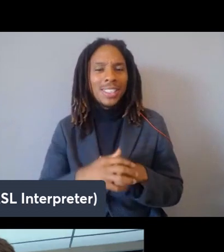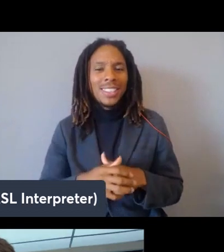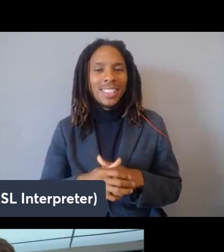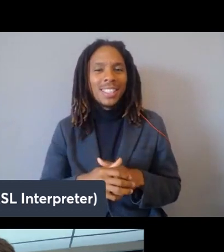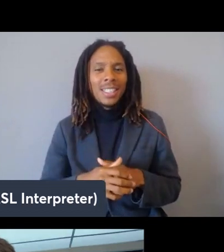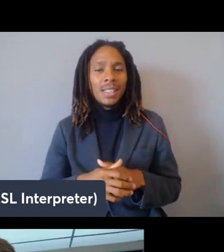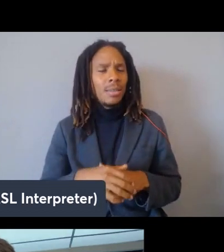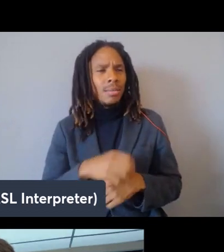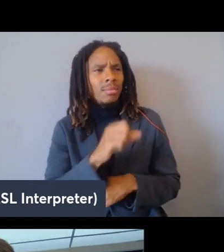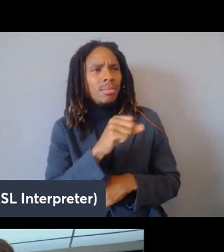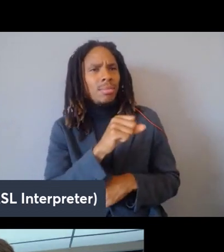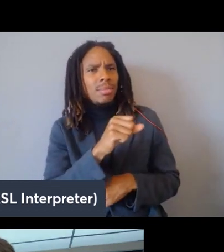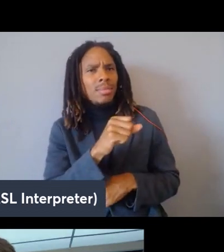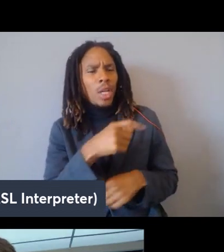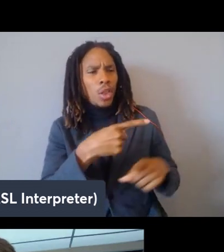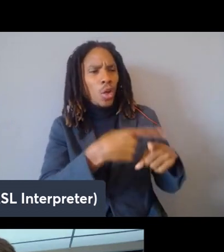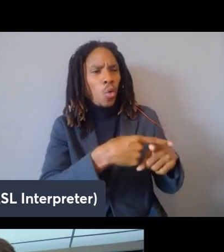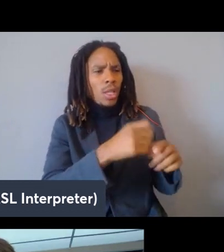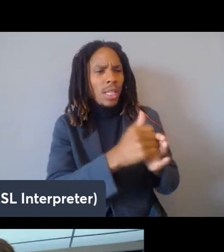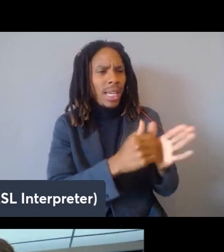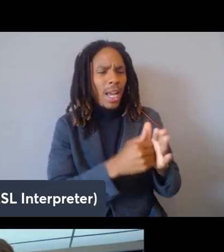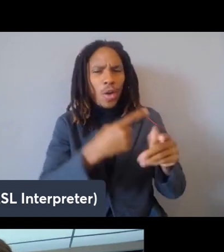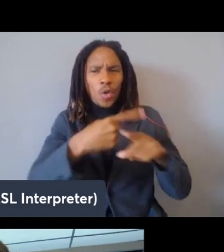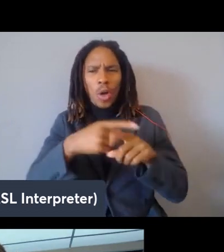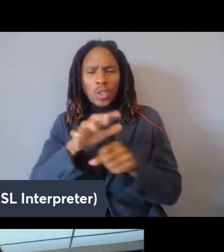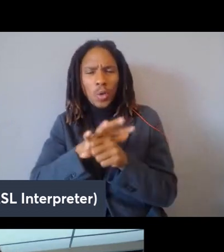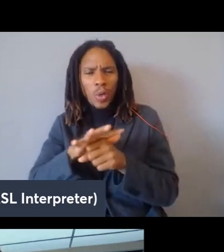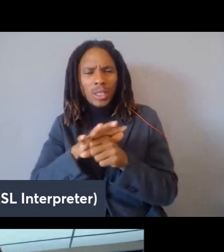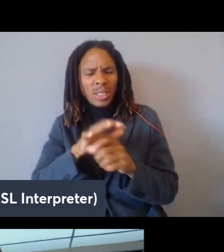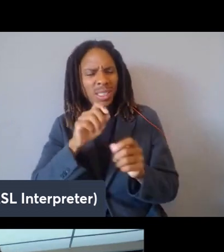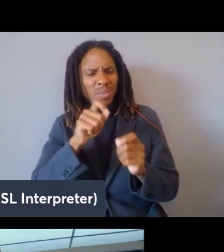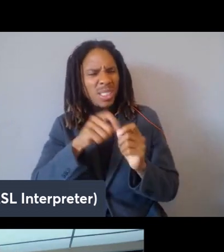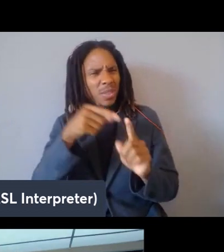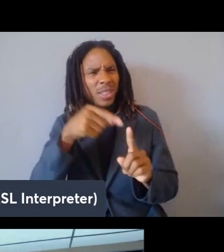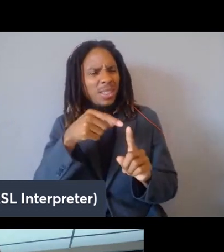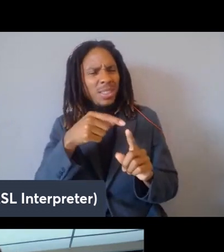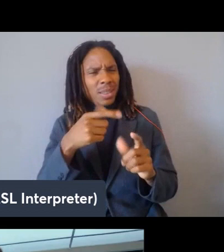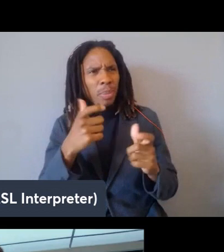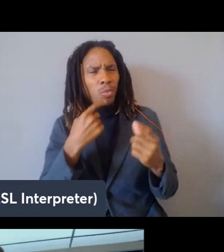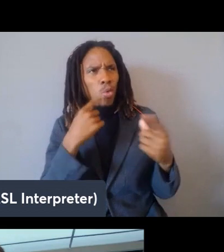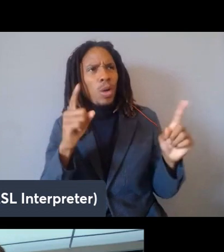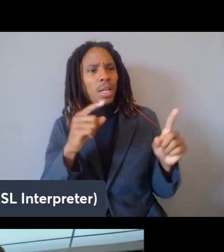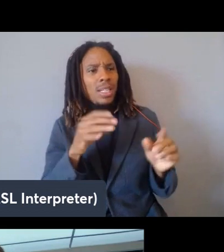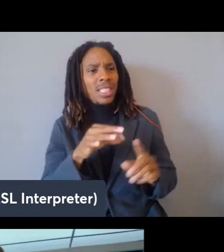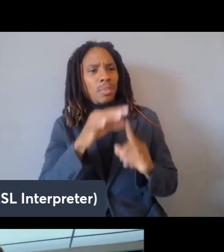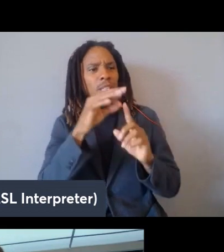Yeah, the cross account, cross region particularly seems like a big win, especially for enterprises,